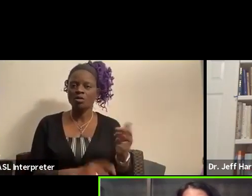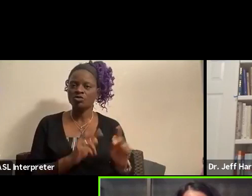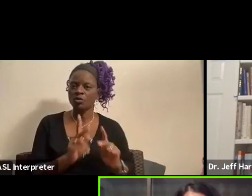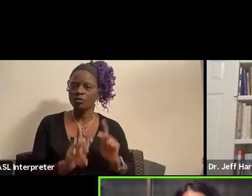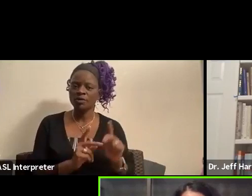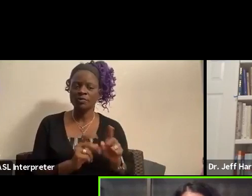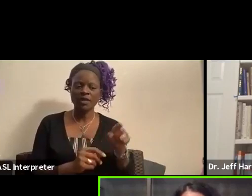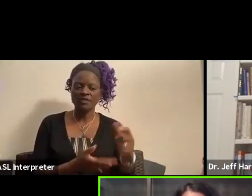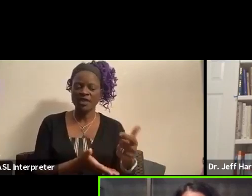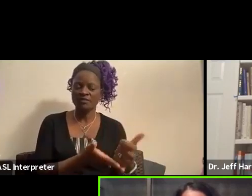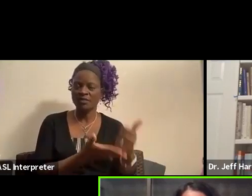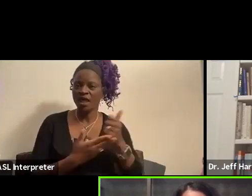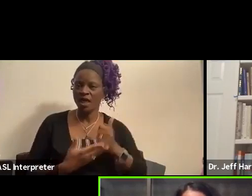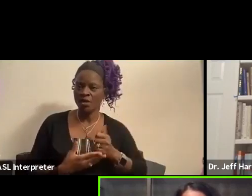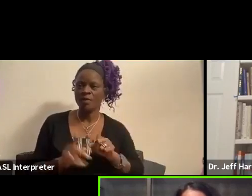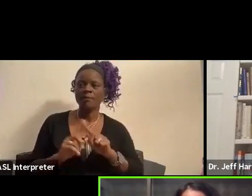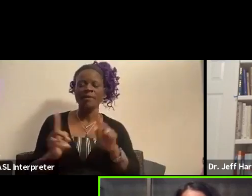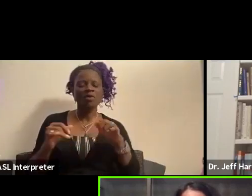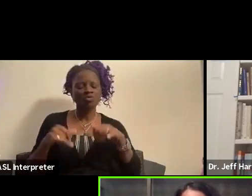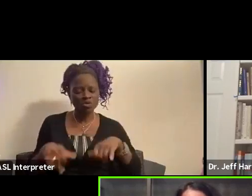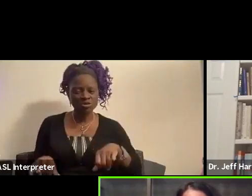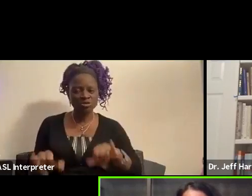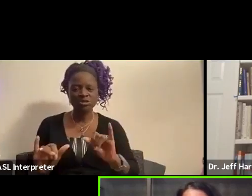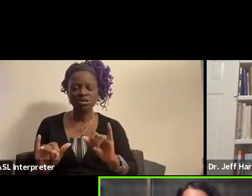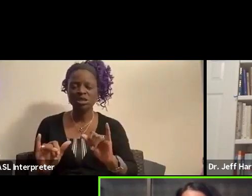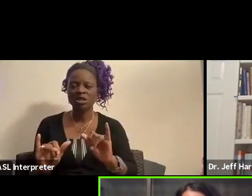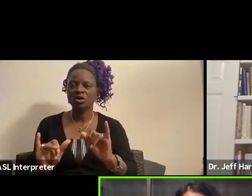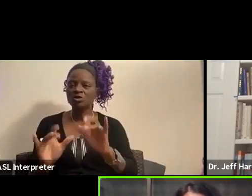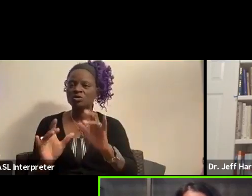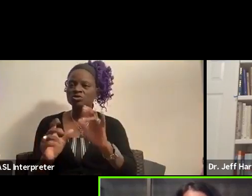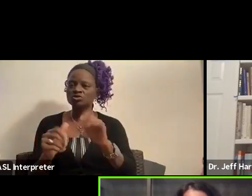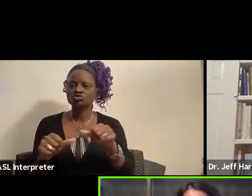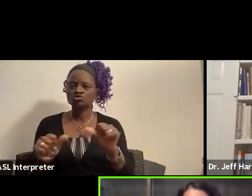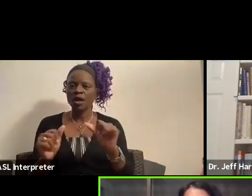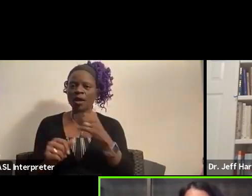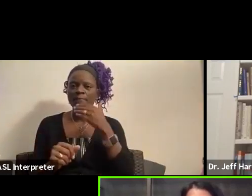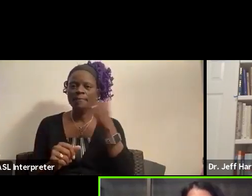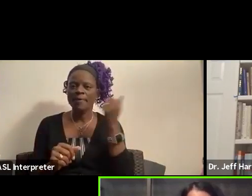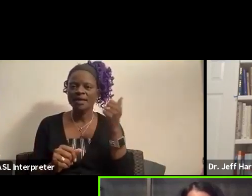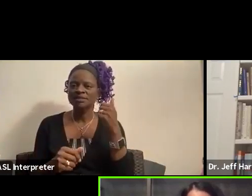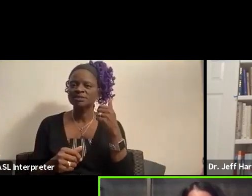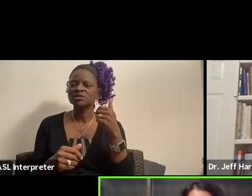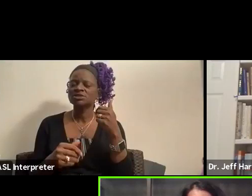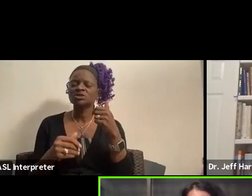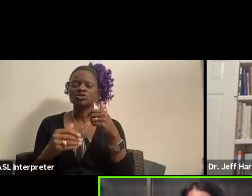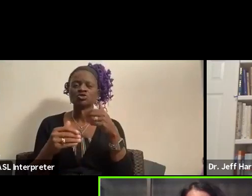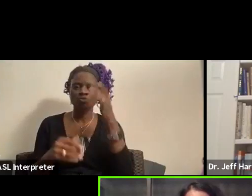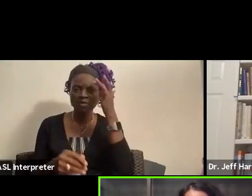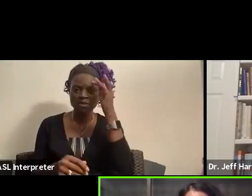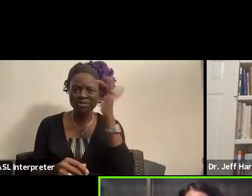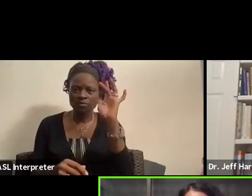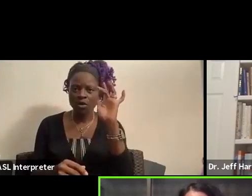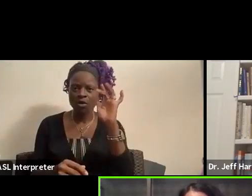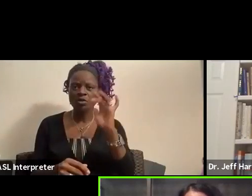But we we're still trying very hard to be vigilant about notifying.